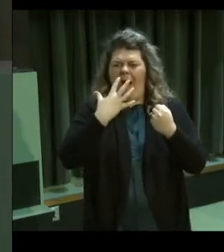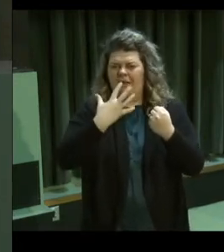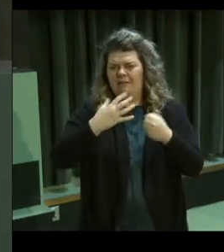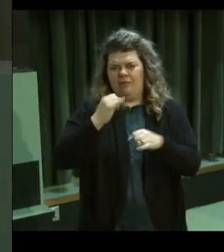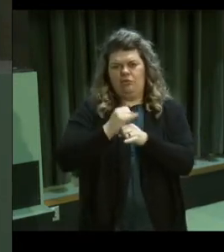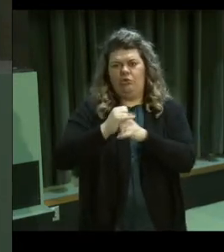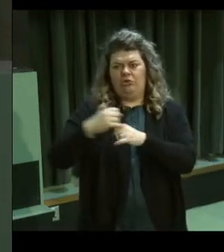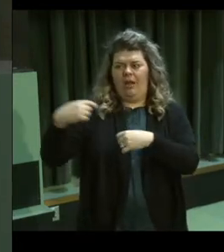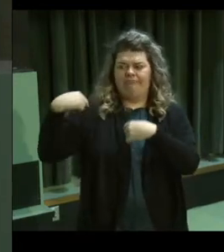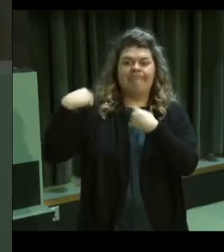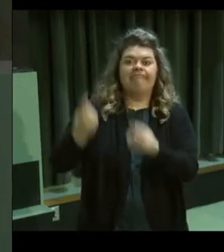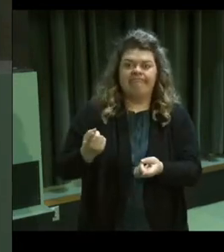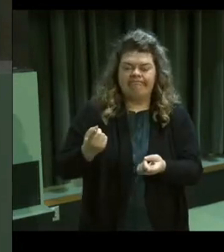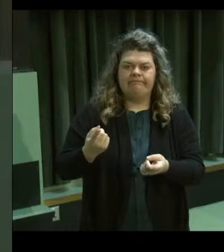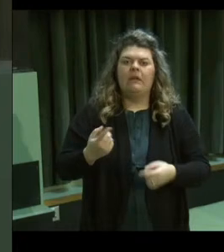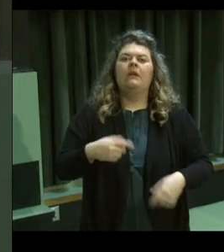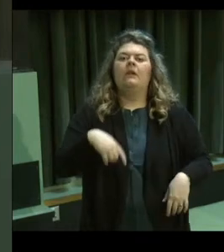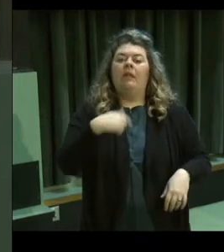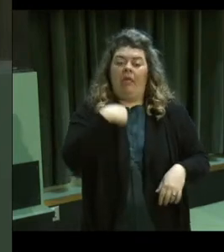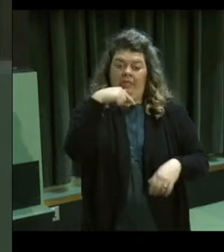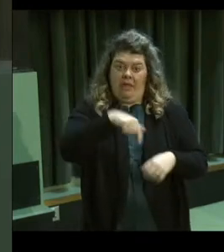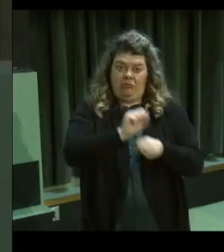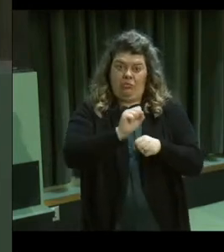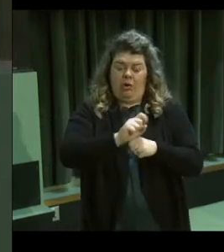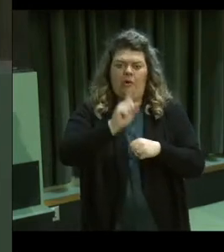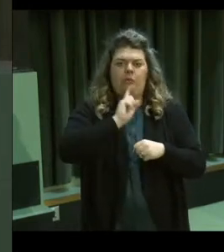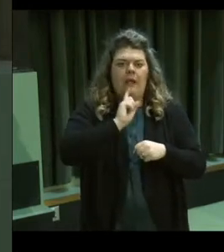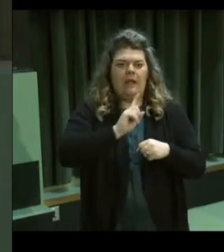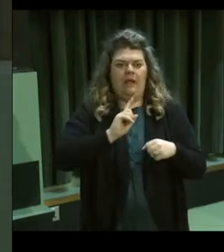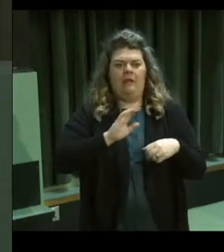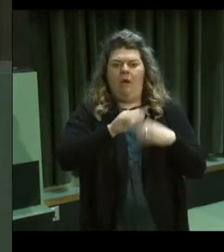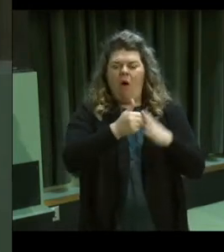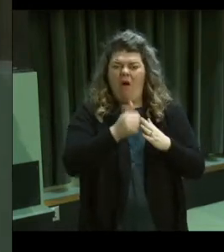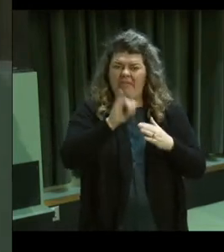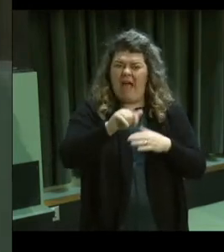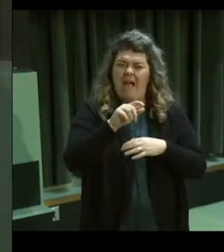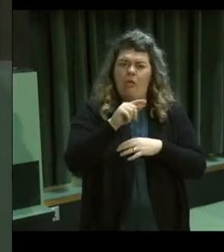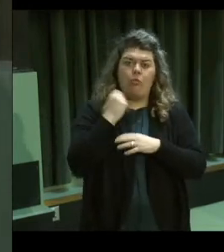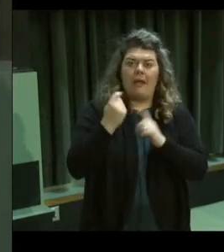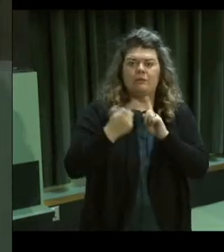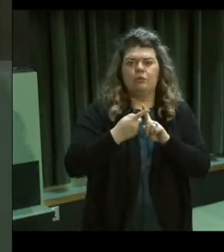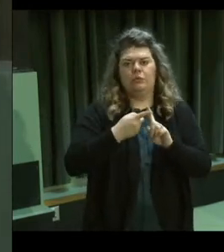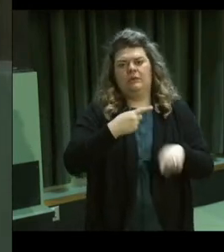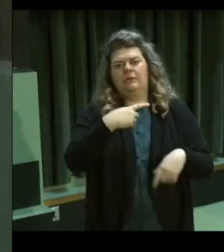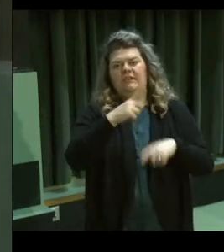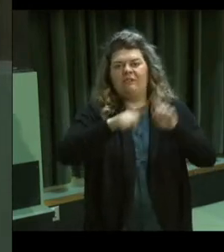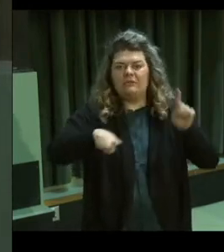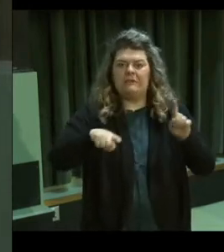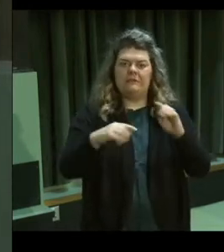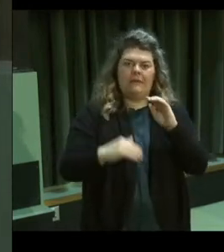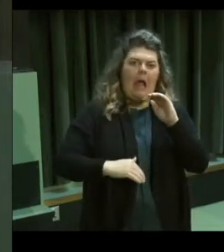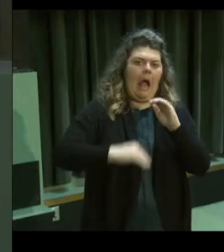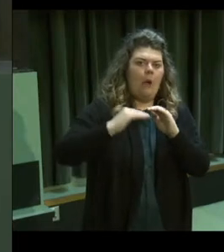important work also counters the